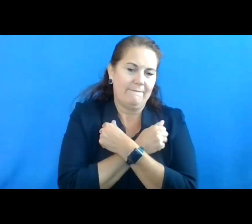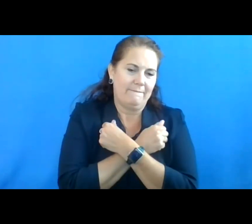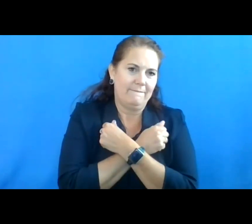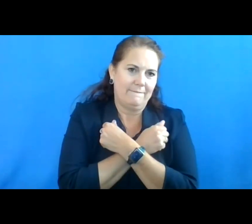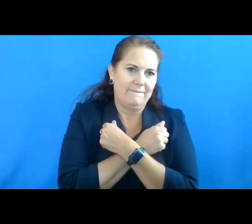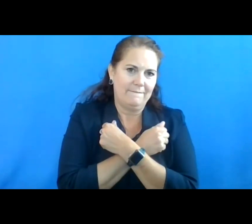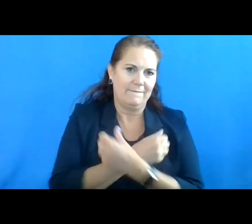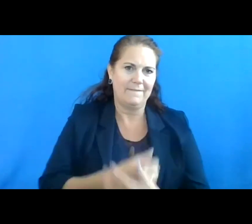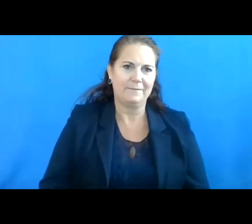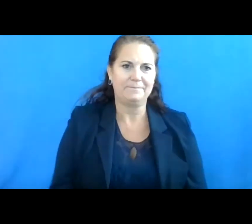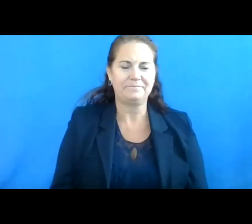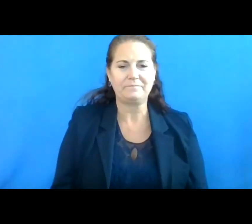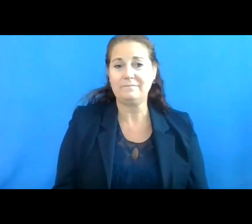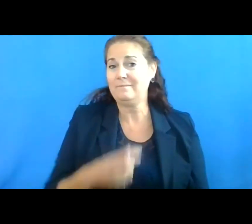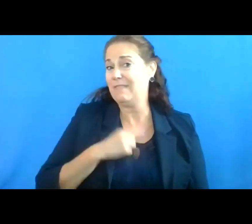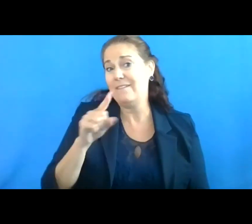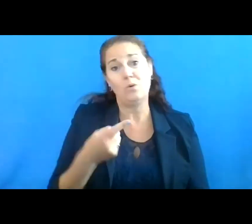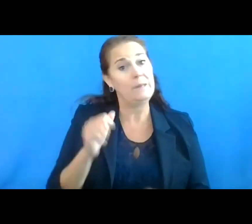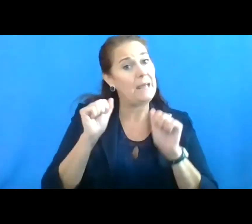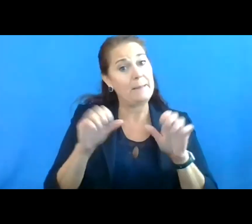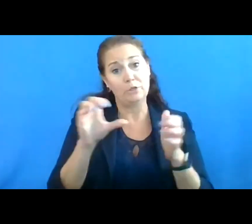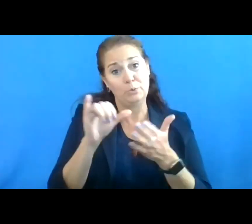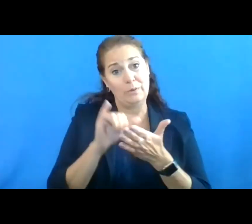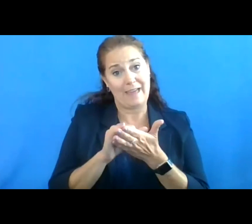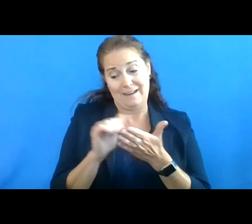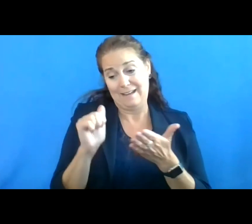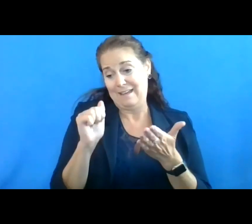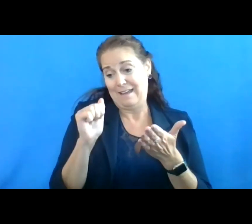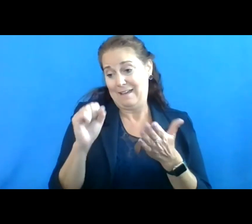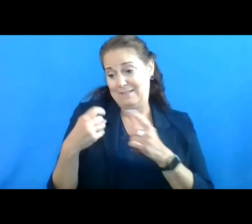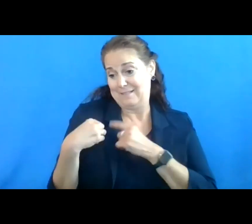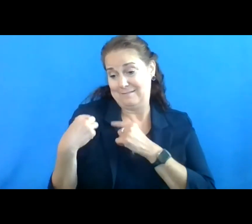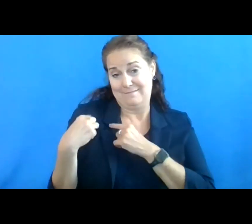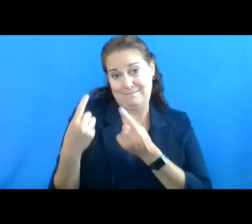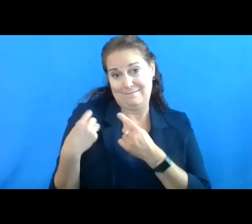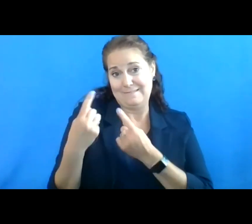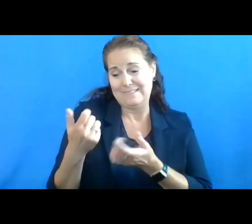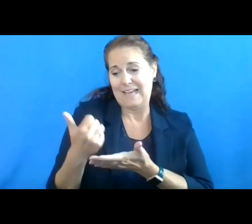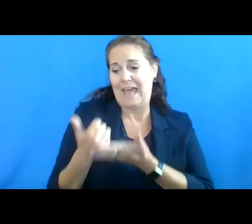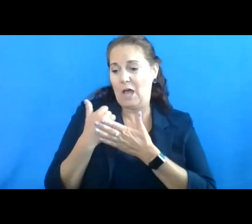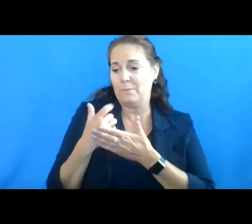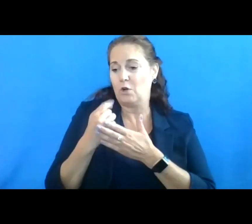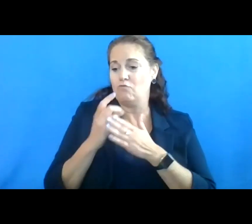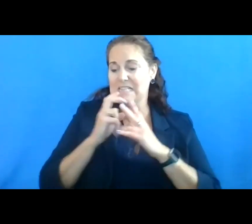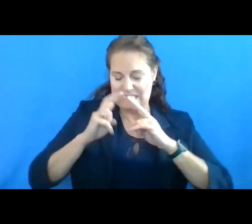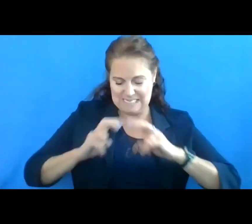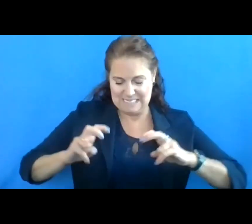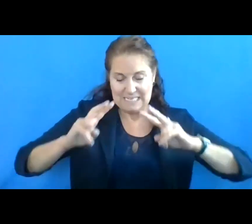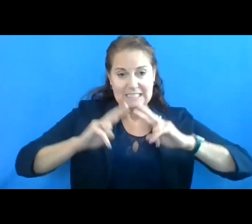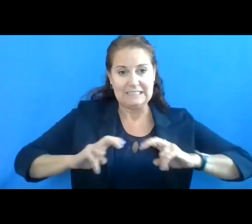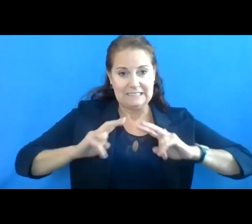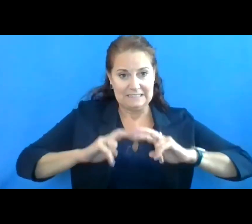I’ve only been able to do that as I've been helped to go really deeply into it all - into